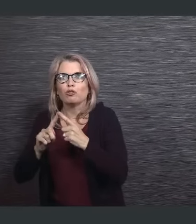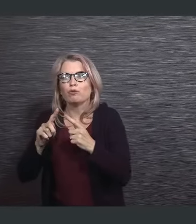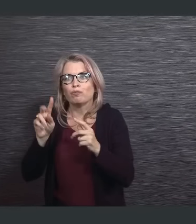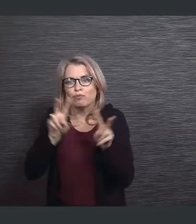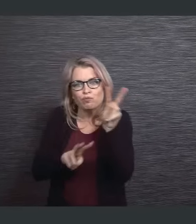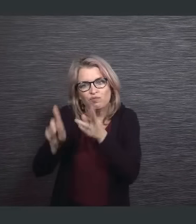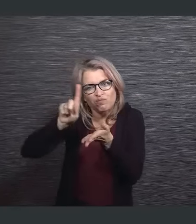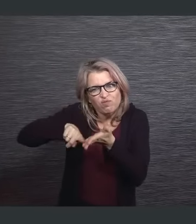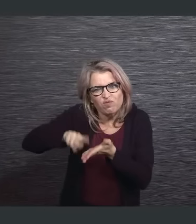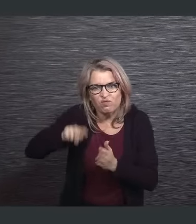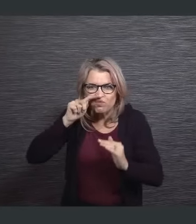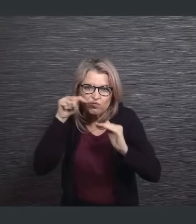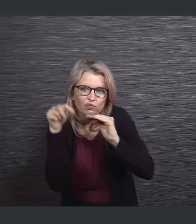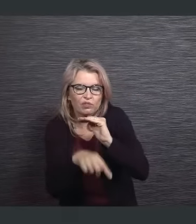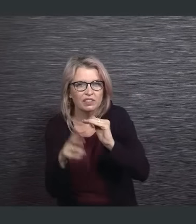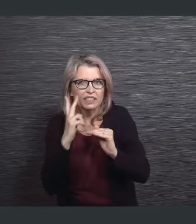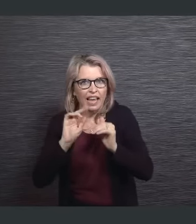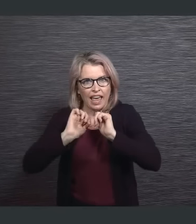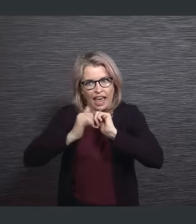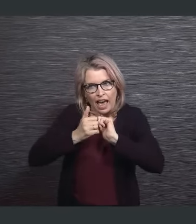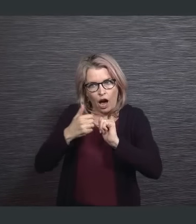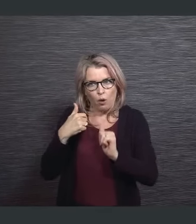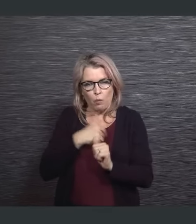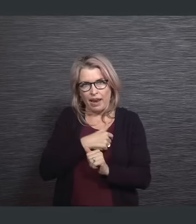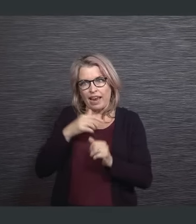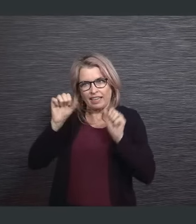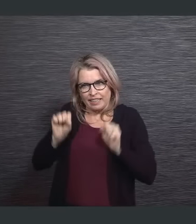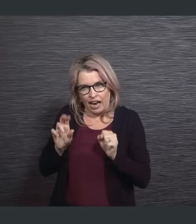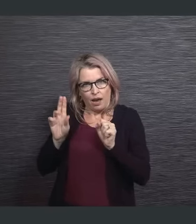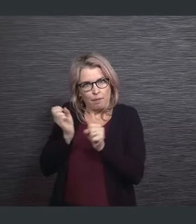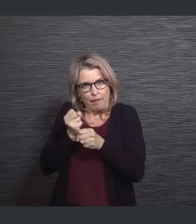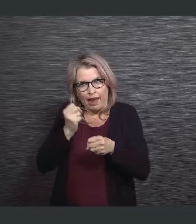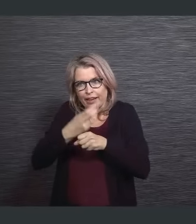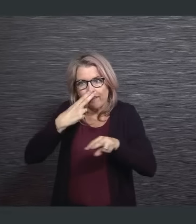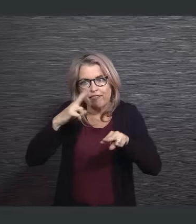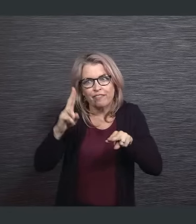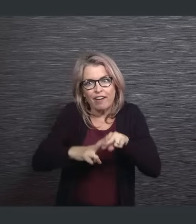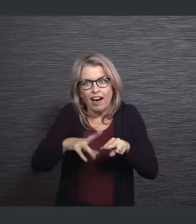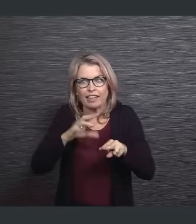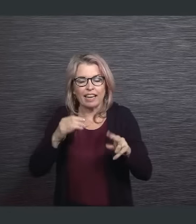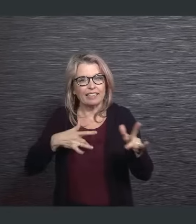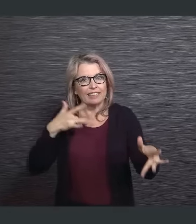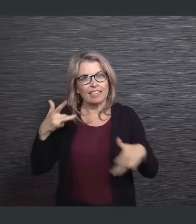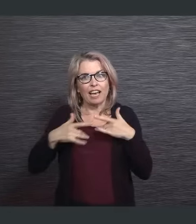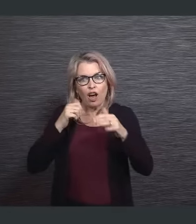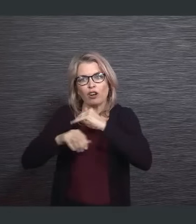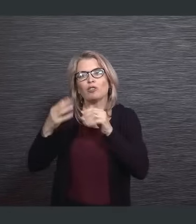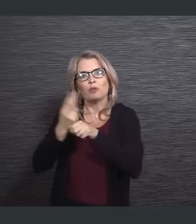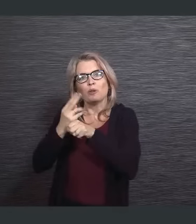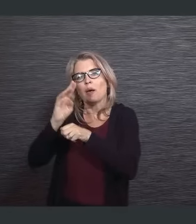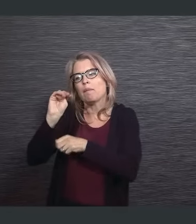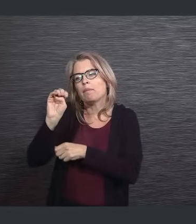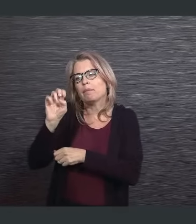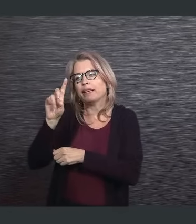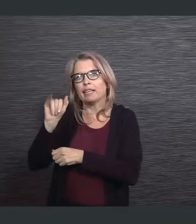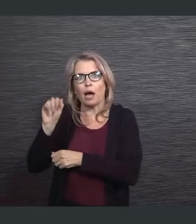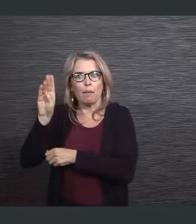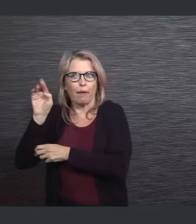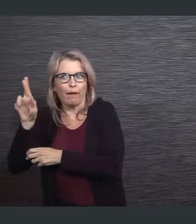of how Media Bar can create a fun and exciting mobility interaction.